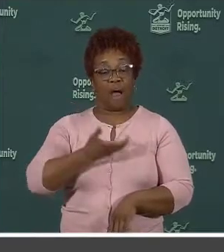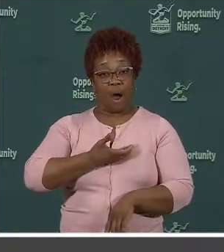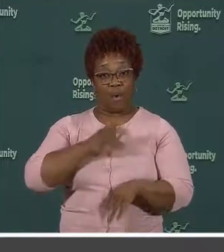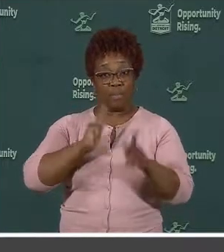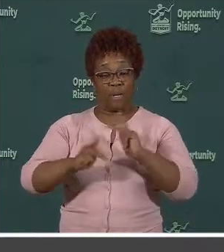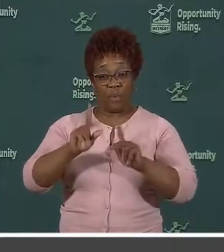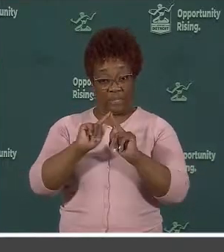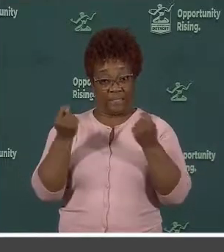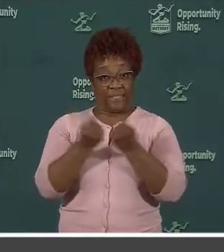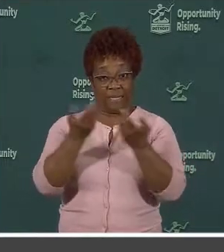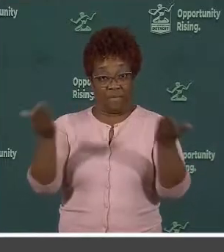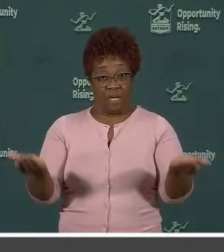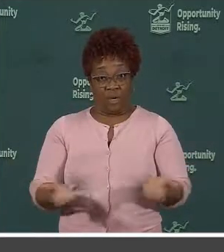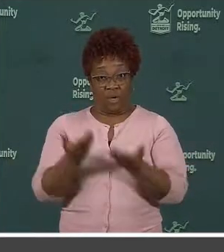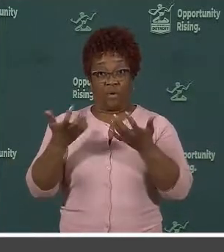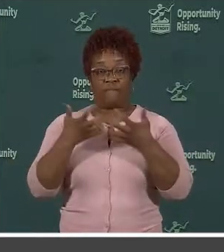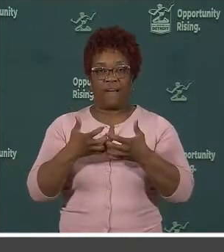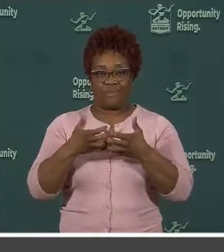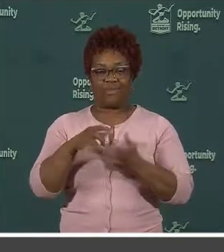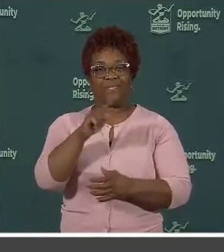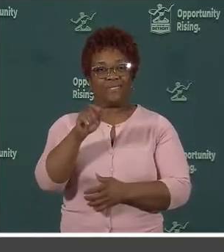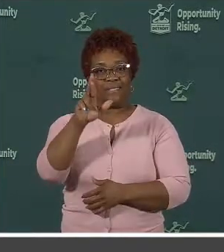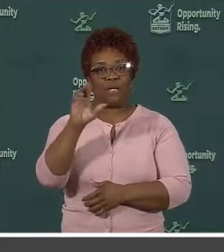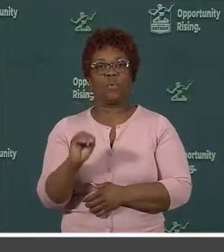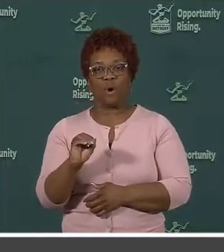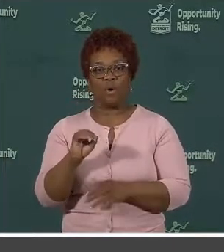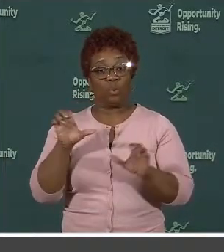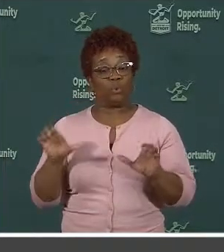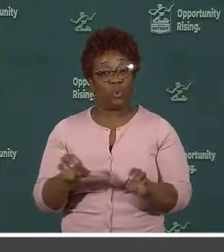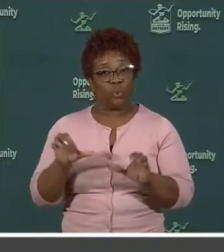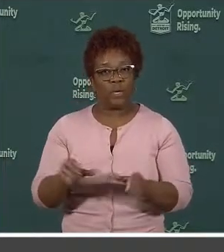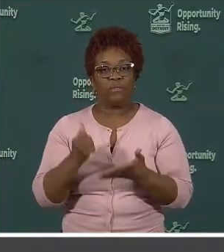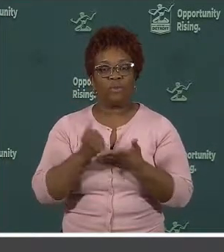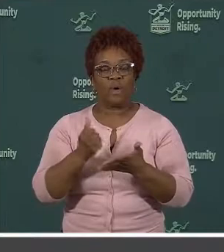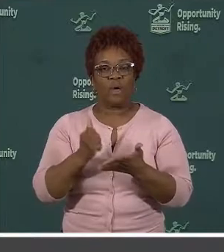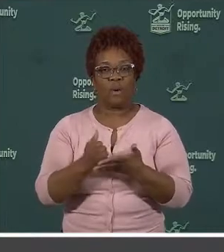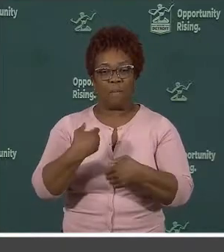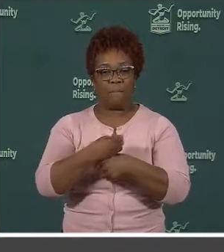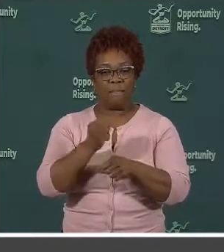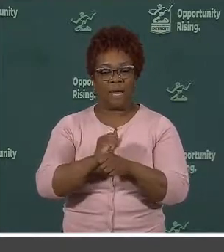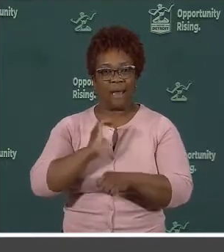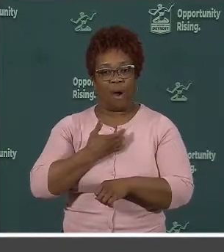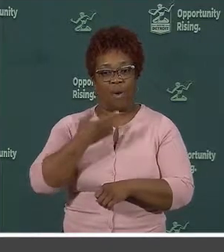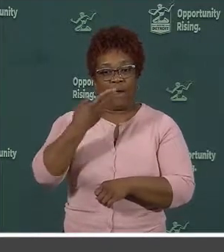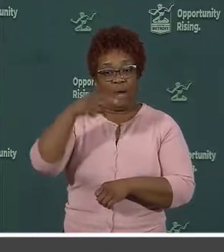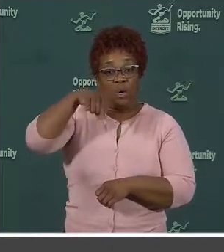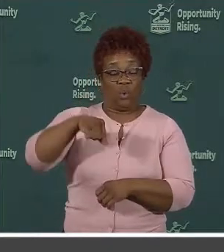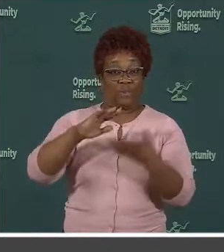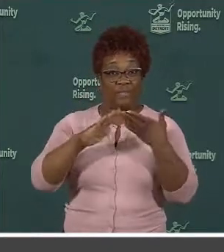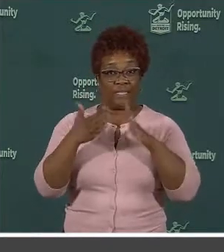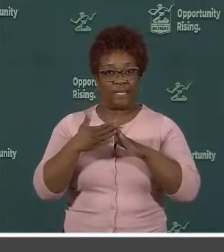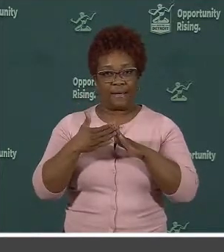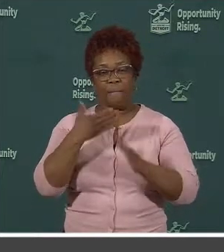AT FACTORY ZERO ARE DOING TO HELP MAKE OUR HEADQUARTER CITY A BETTER PLACE AND I'M PROUD OF THIS FACILITY WHICH HAS